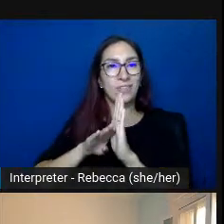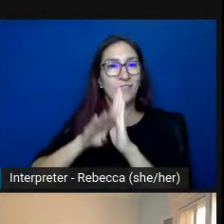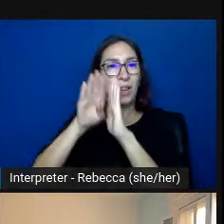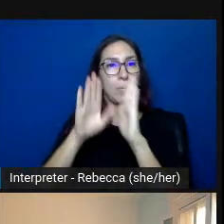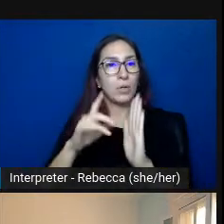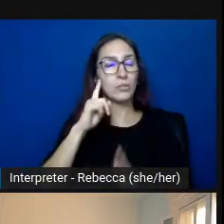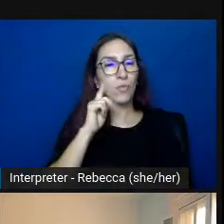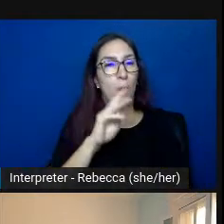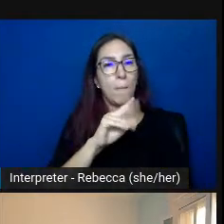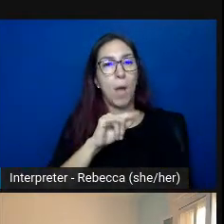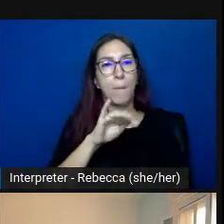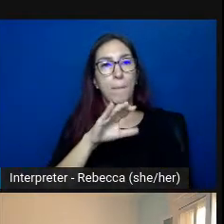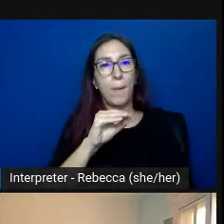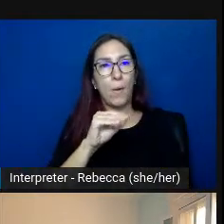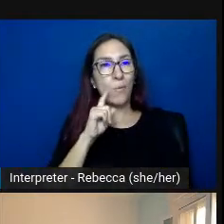with changes in